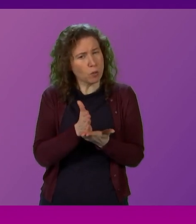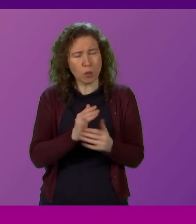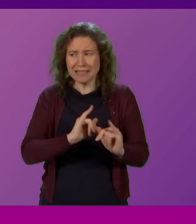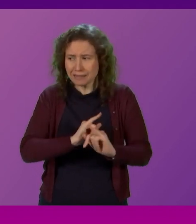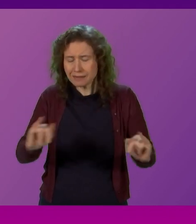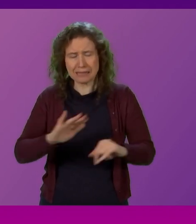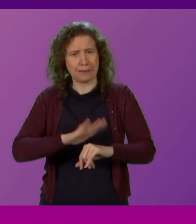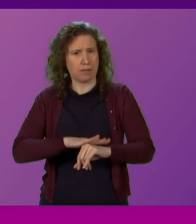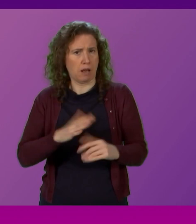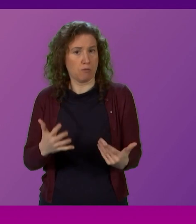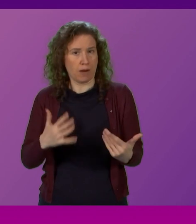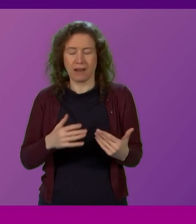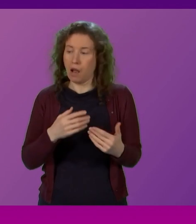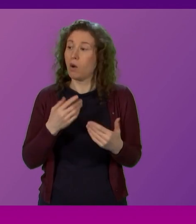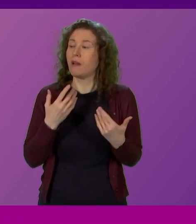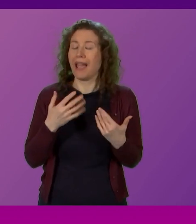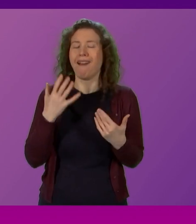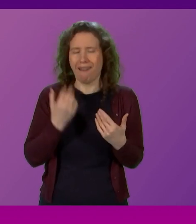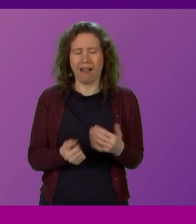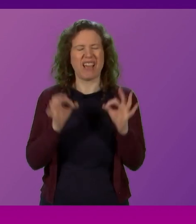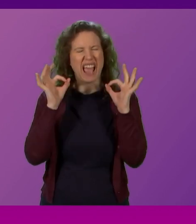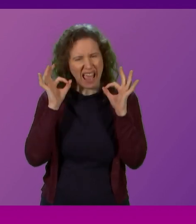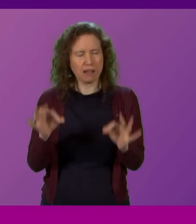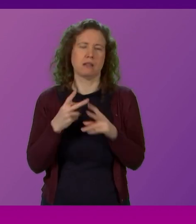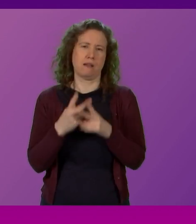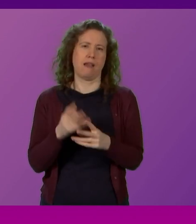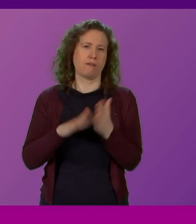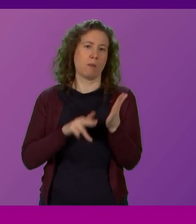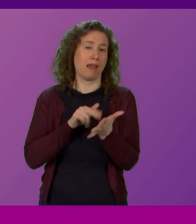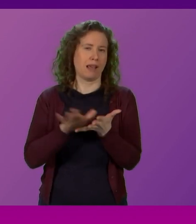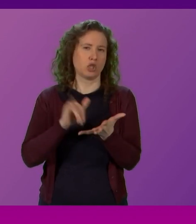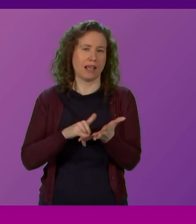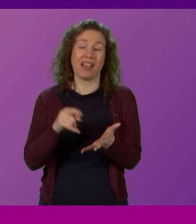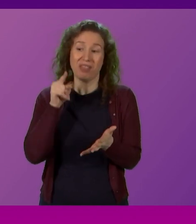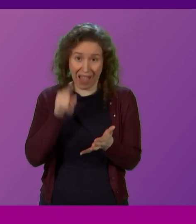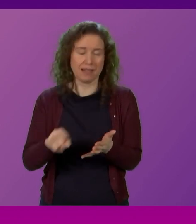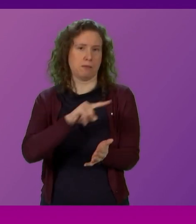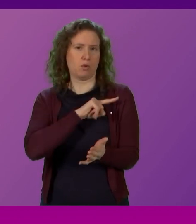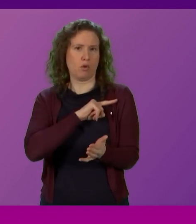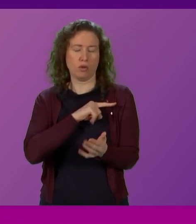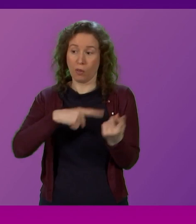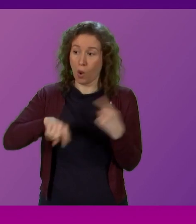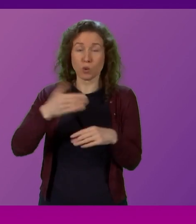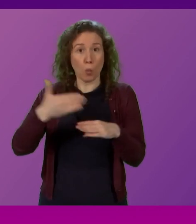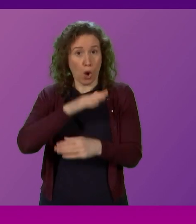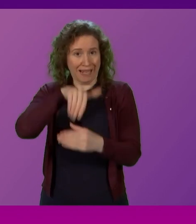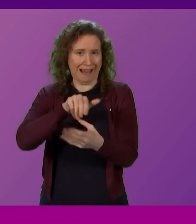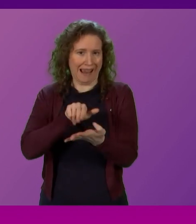difficult times, get excellent care on our national health service. That is down to the dedication of those people who work in it, which is why they have my